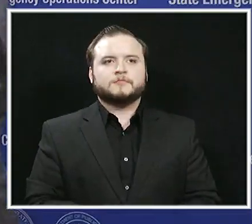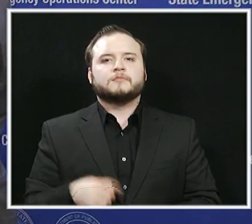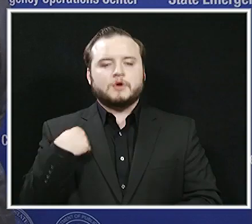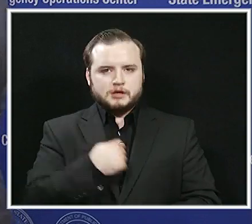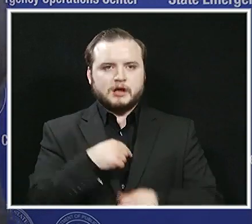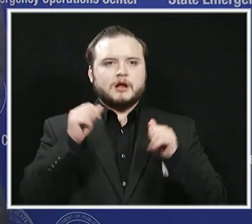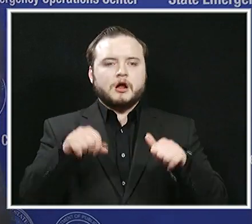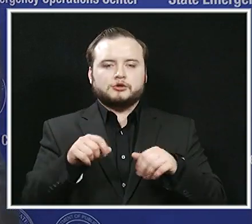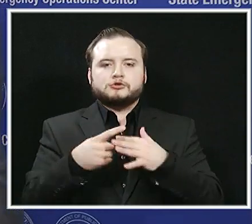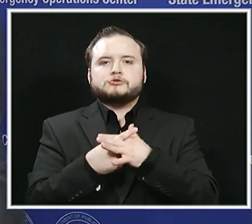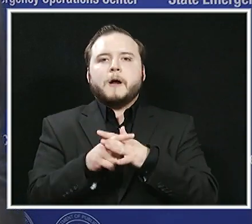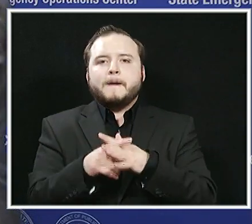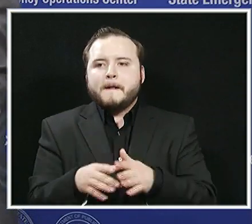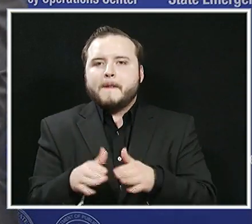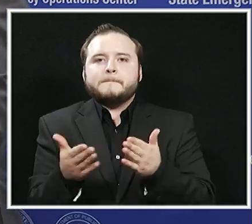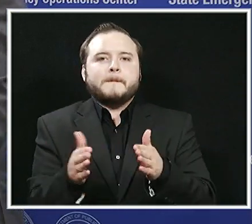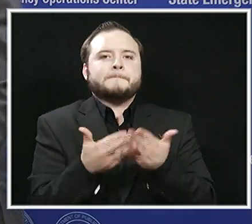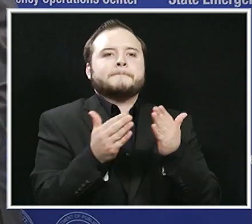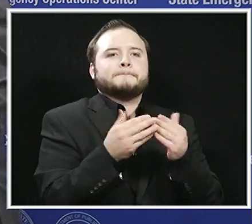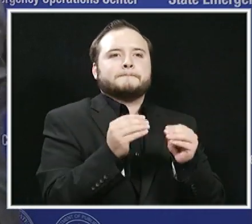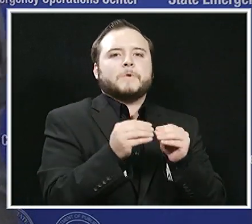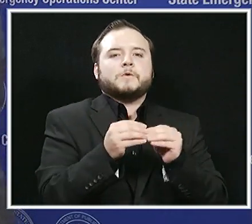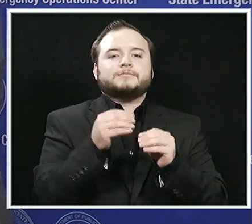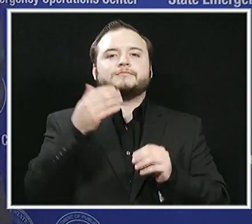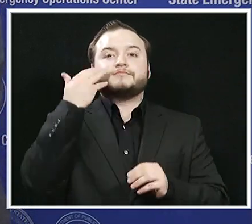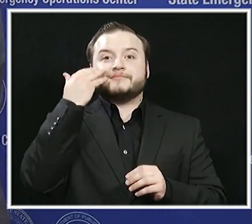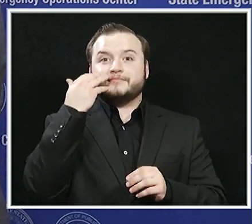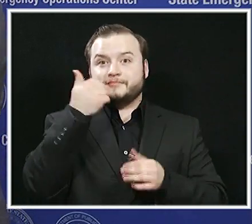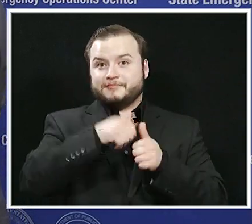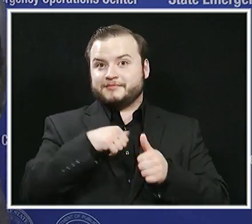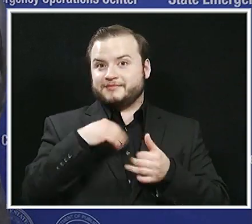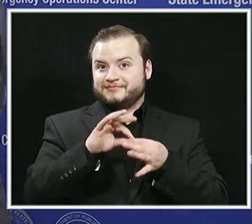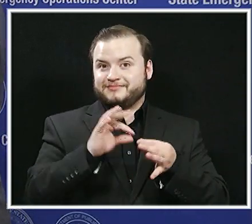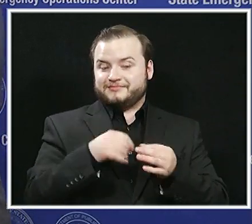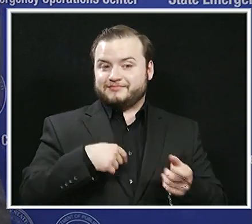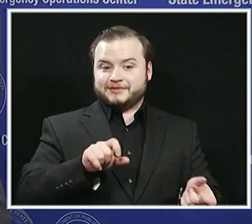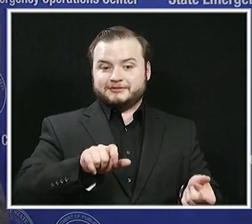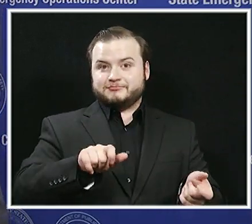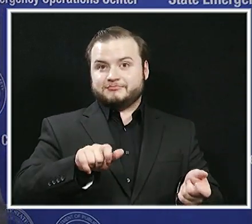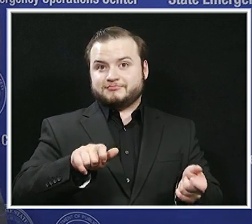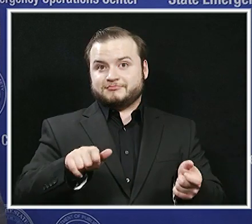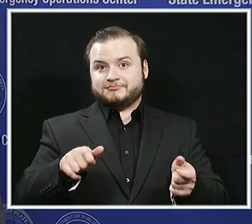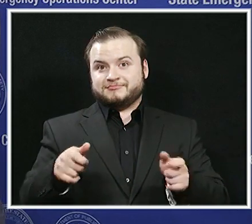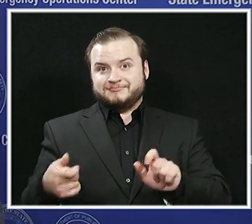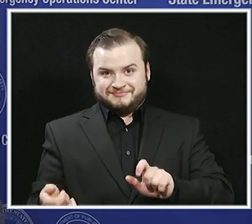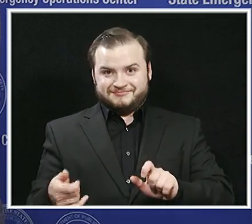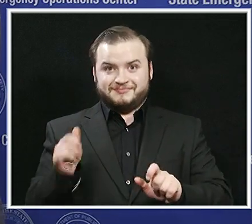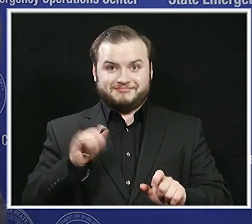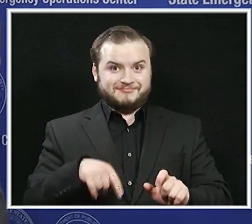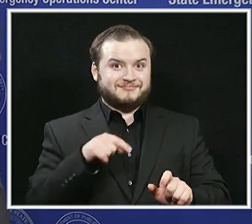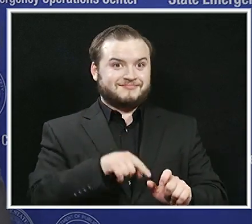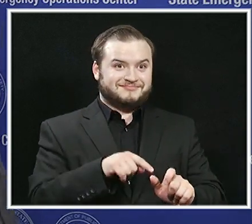these ideas and said let us go here and validate that we can do this, and then we can take it to the next step. So back to our dials, I want to